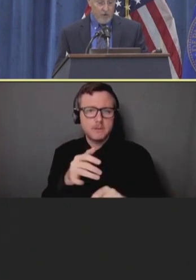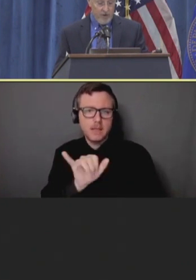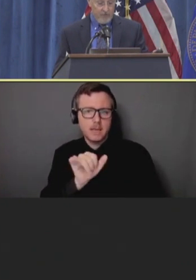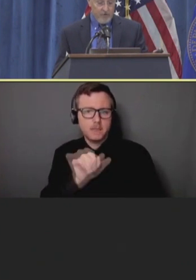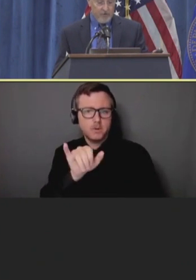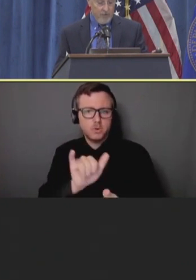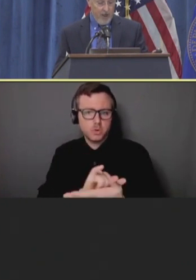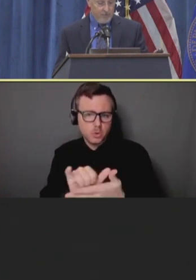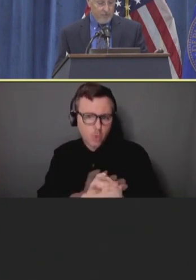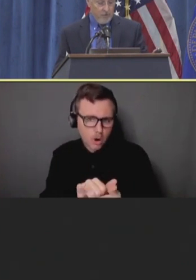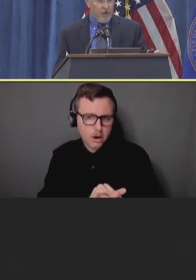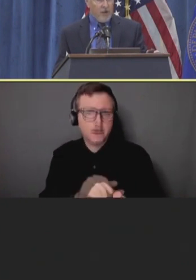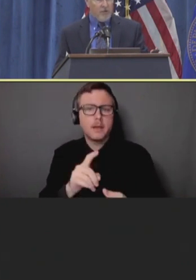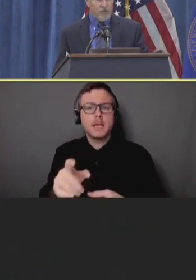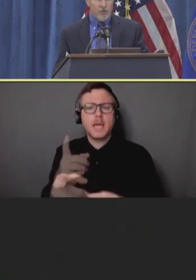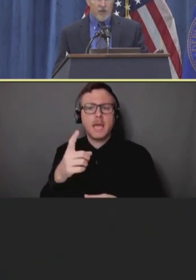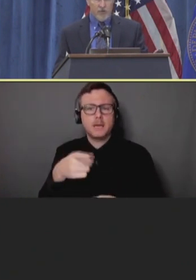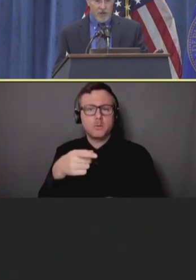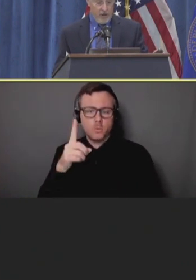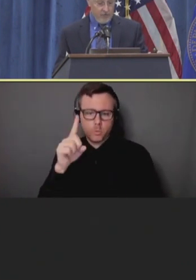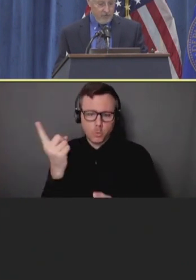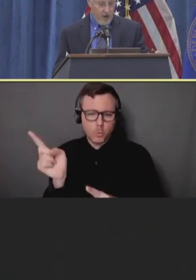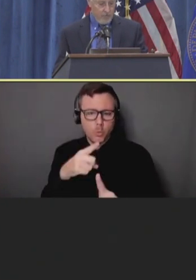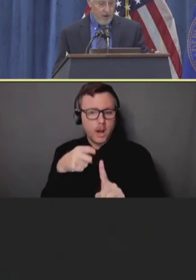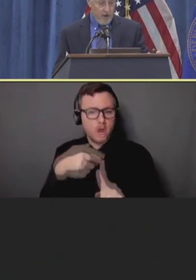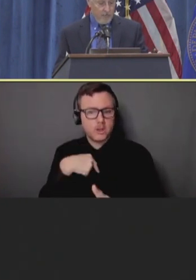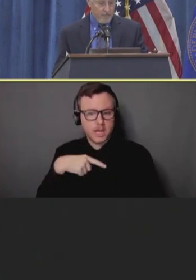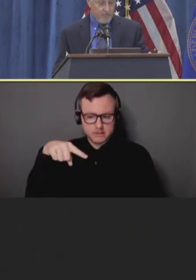efforts from ASPR and the strategic national stockpile.